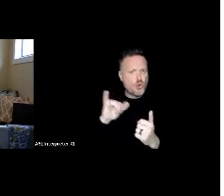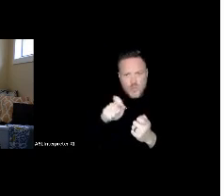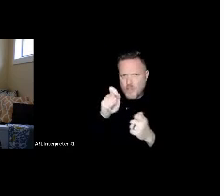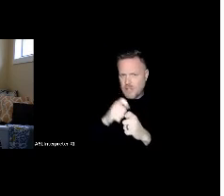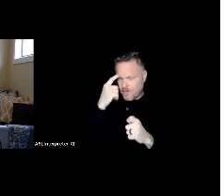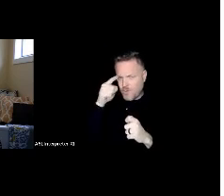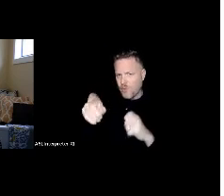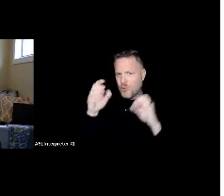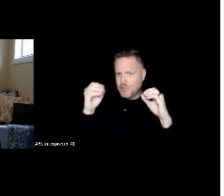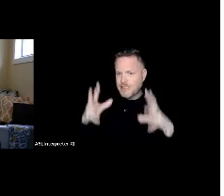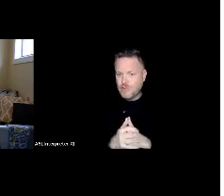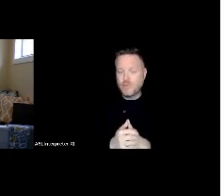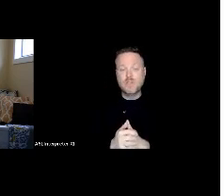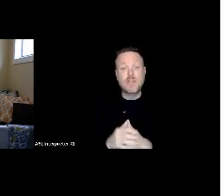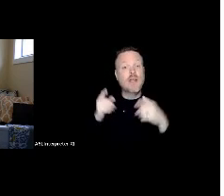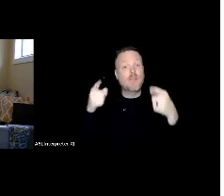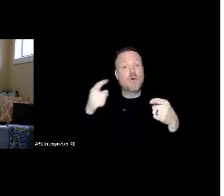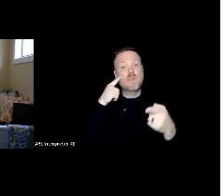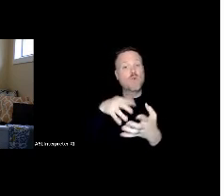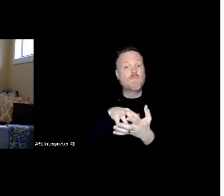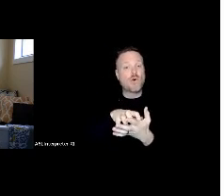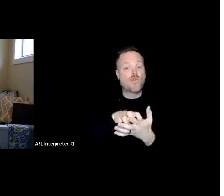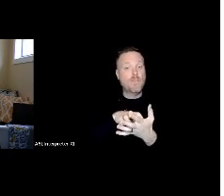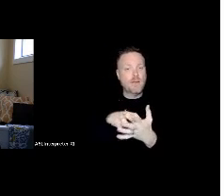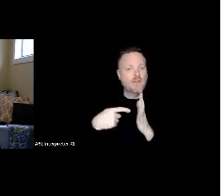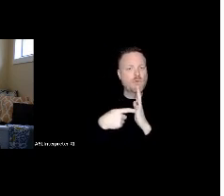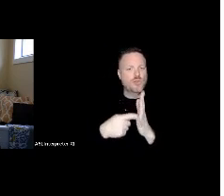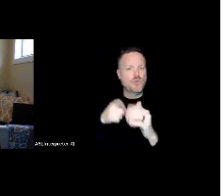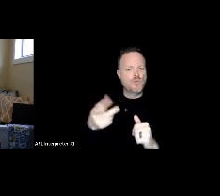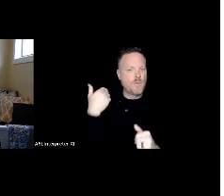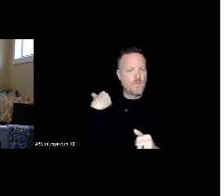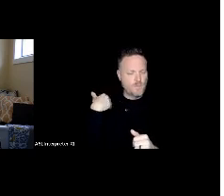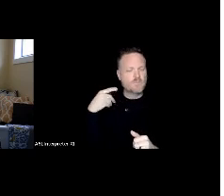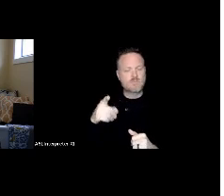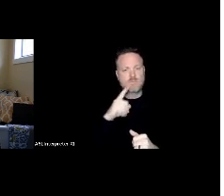So the points of vulnerability that we shared with you earlier actually is a road map to